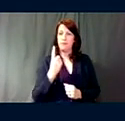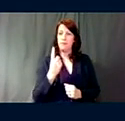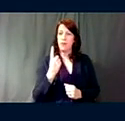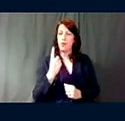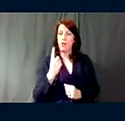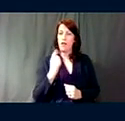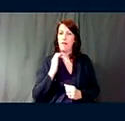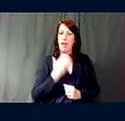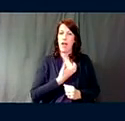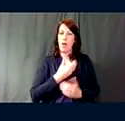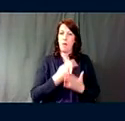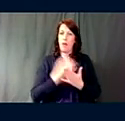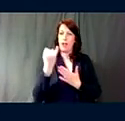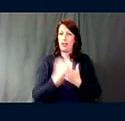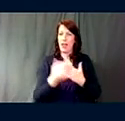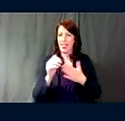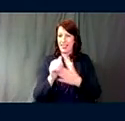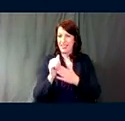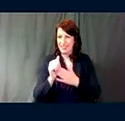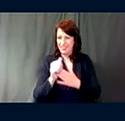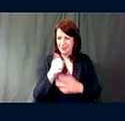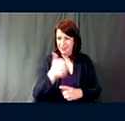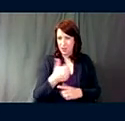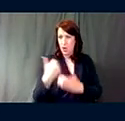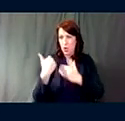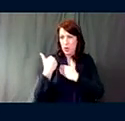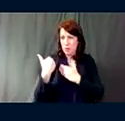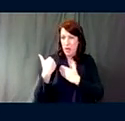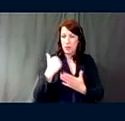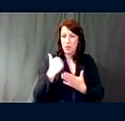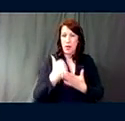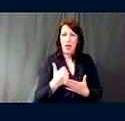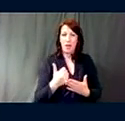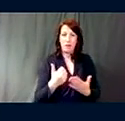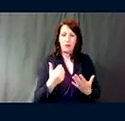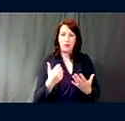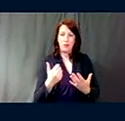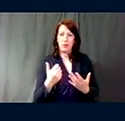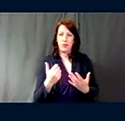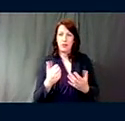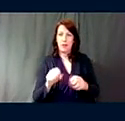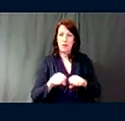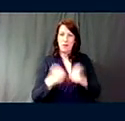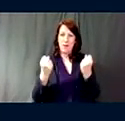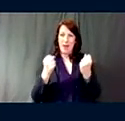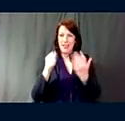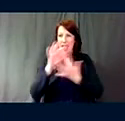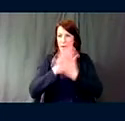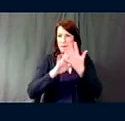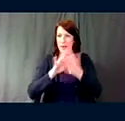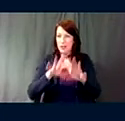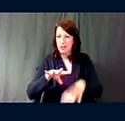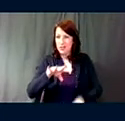AND THIS IS ONE OF OUR PROJECT LEADS WHO WAS RESPONSIBLE FOR HELPING US BREAK THE MYSTERY OF